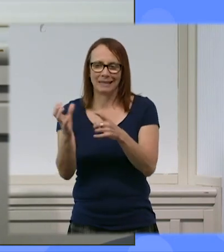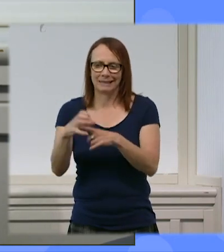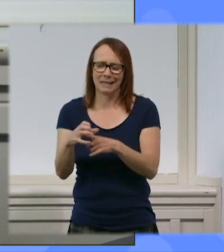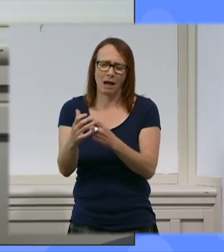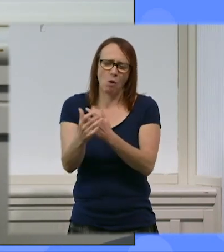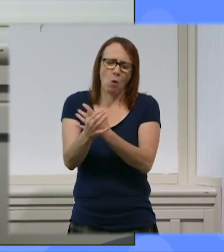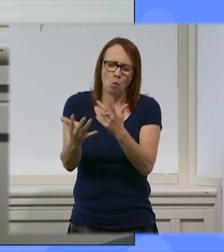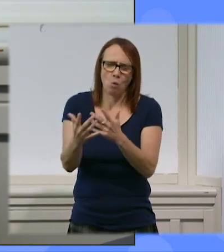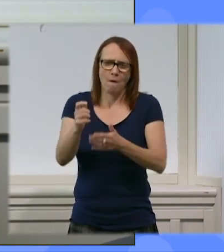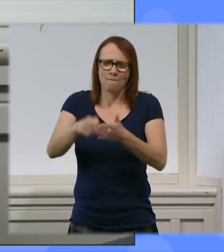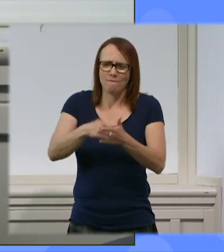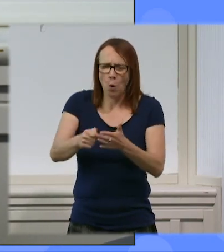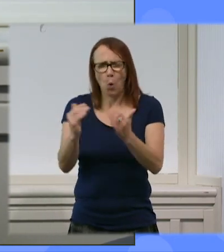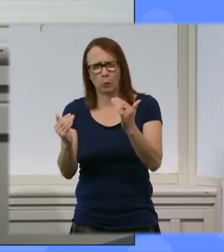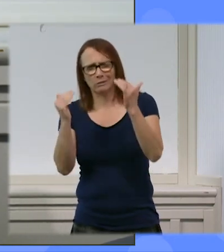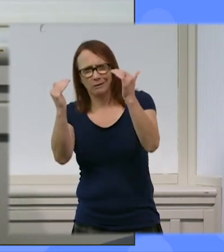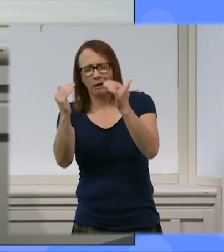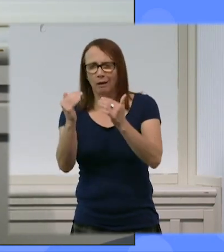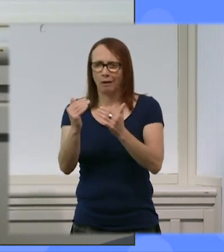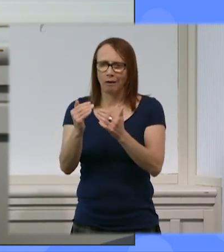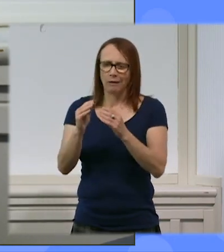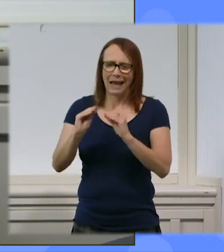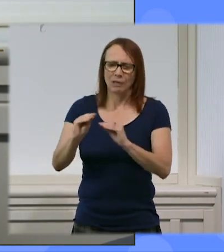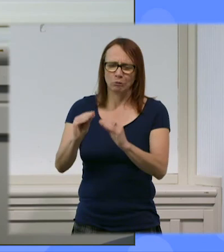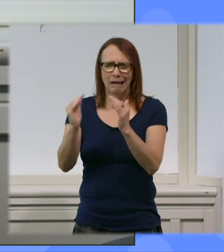Education higher levels of blood donation I mean what better example of